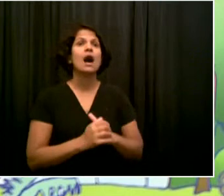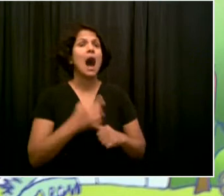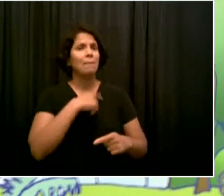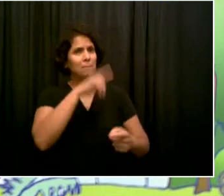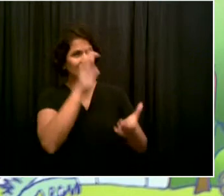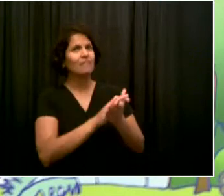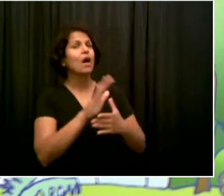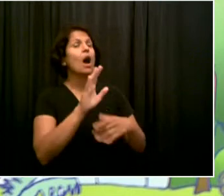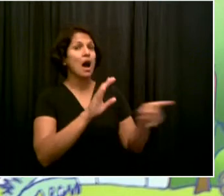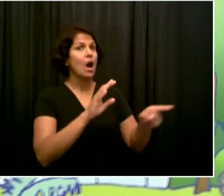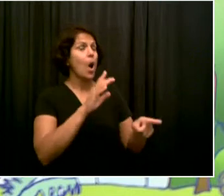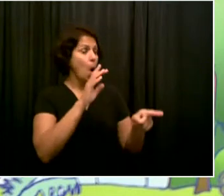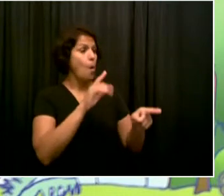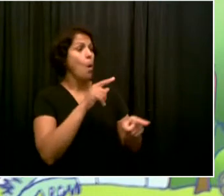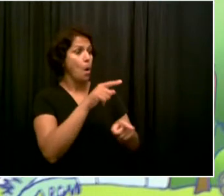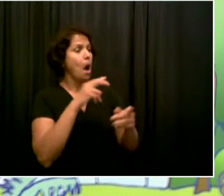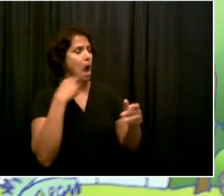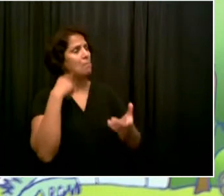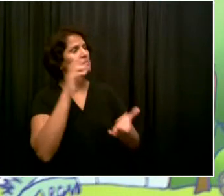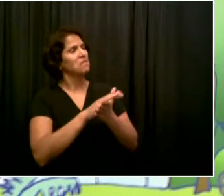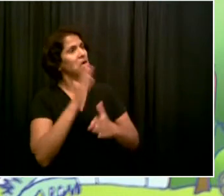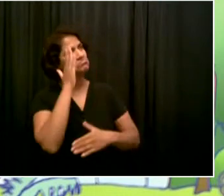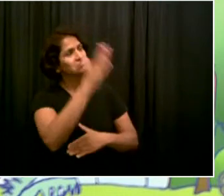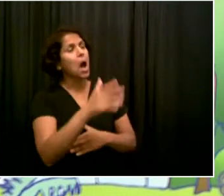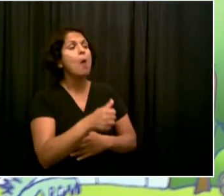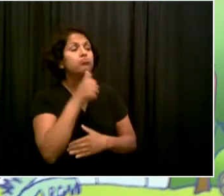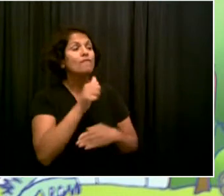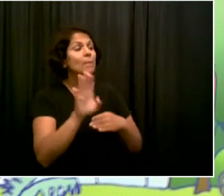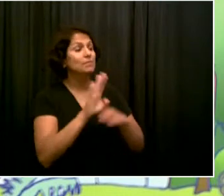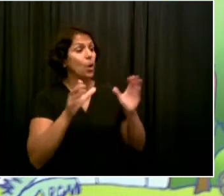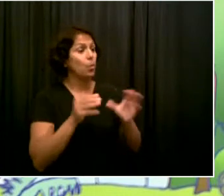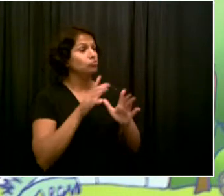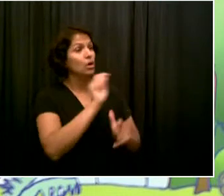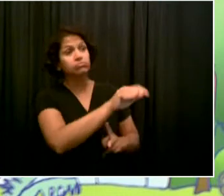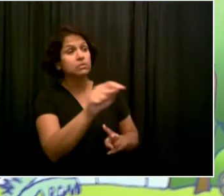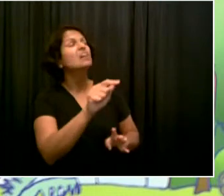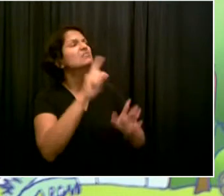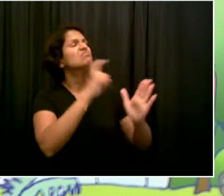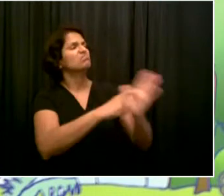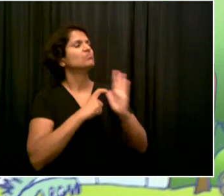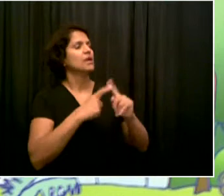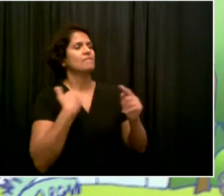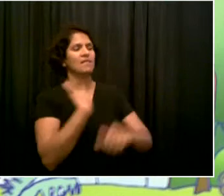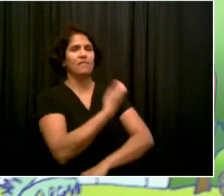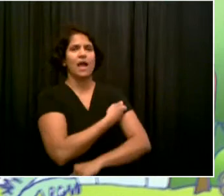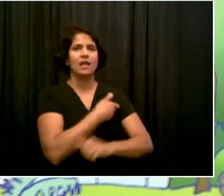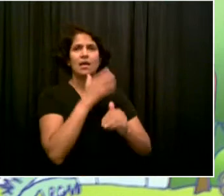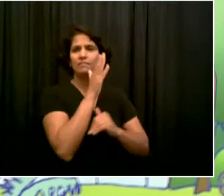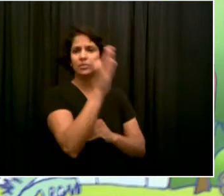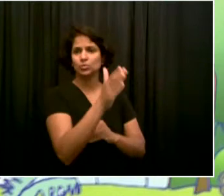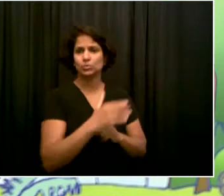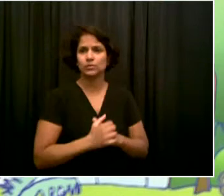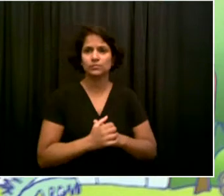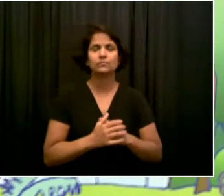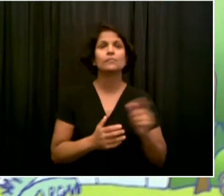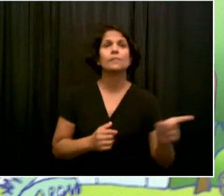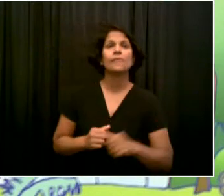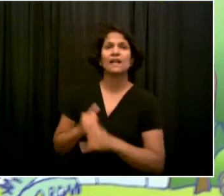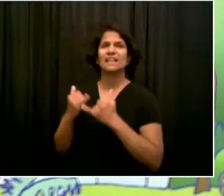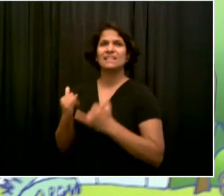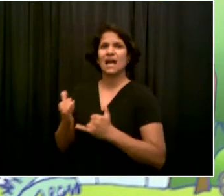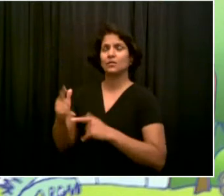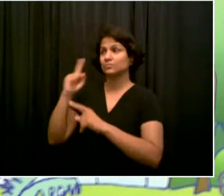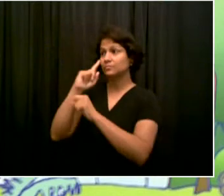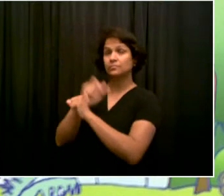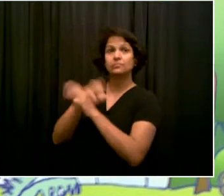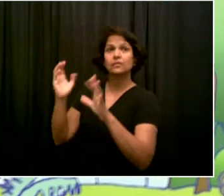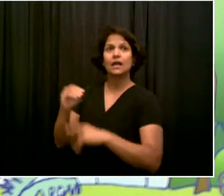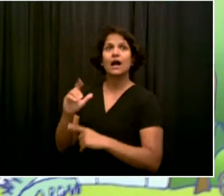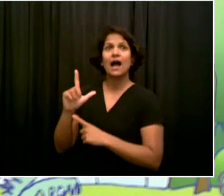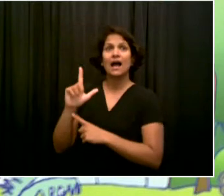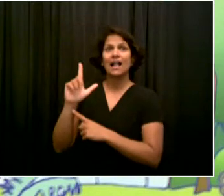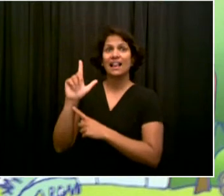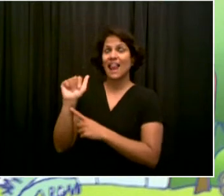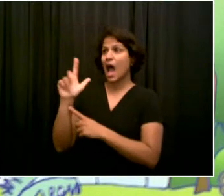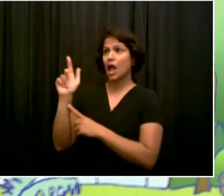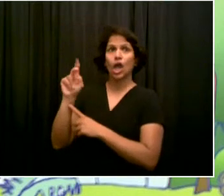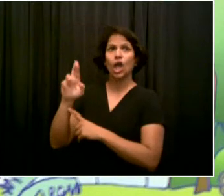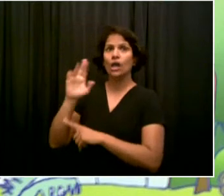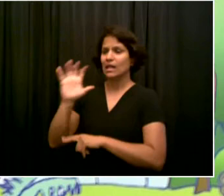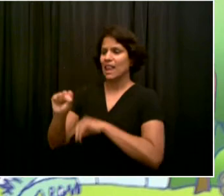ABOUIT T S AHE